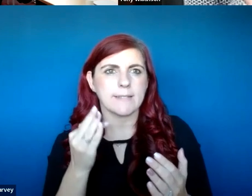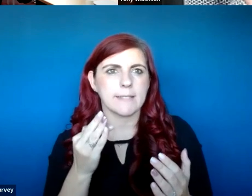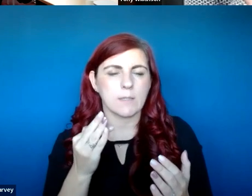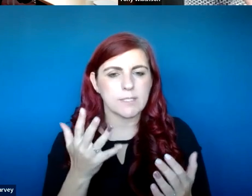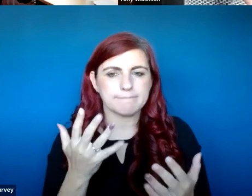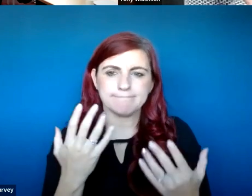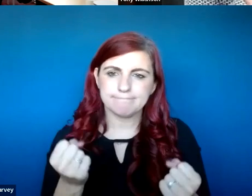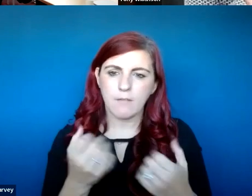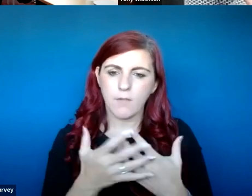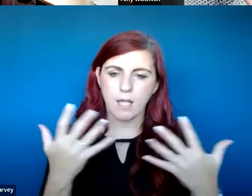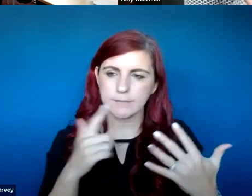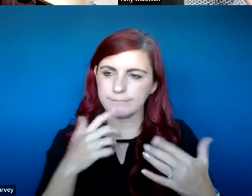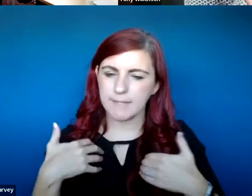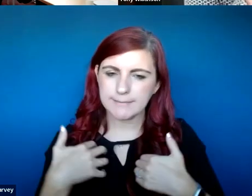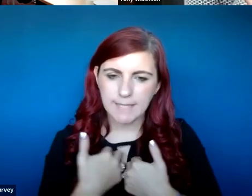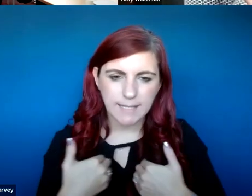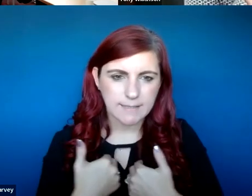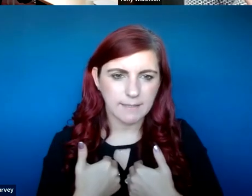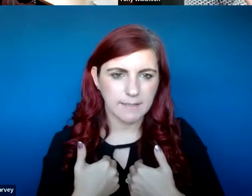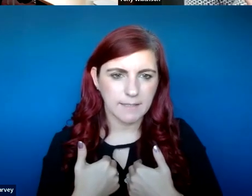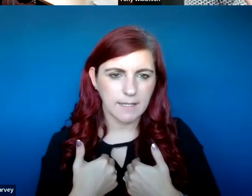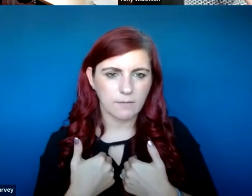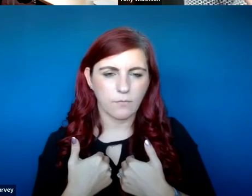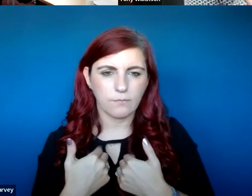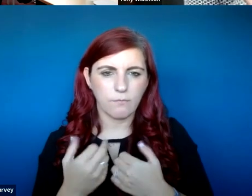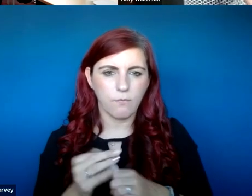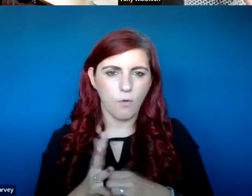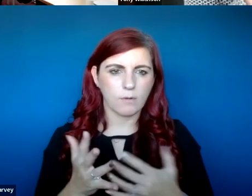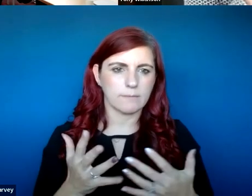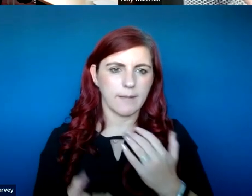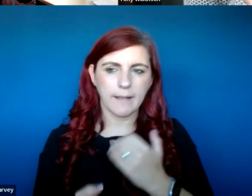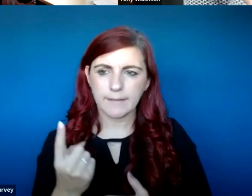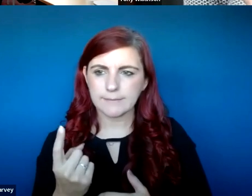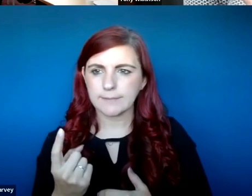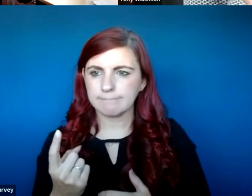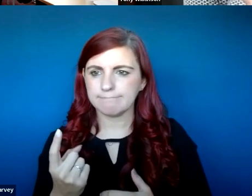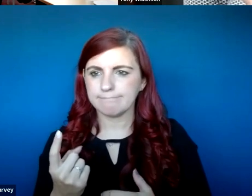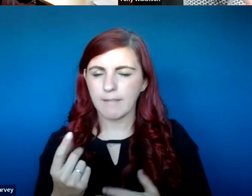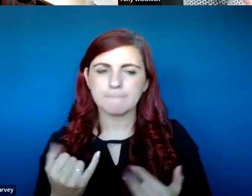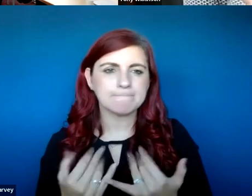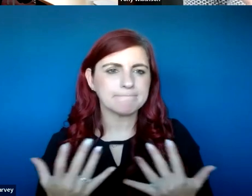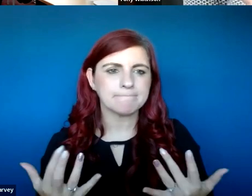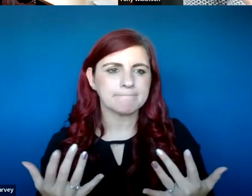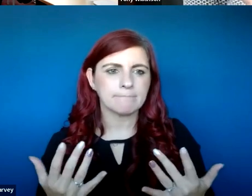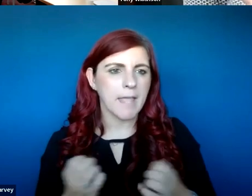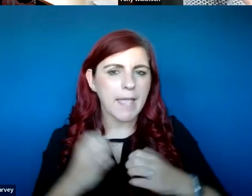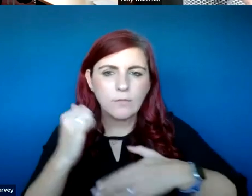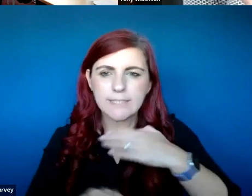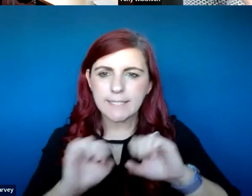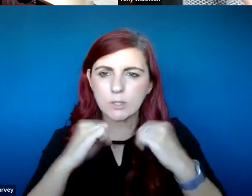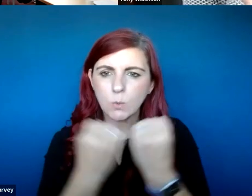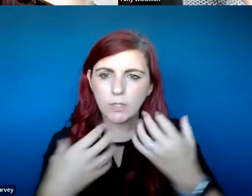great deal of anxiety around essentially just everyday social interactions.